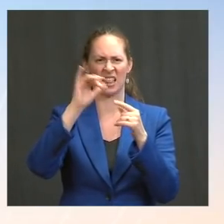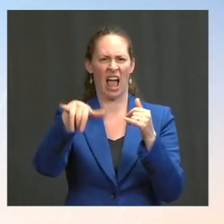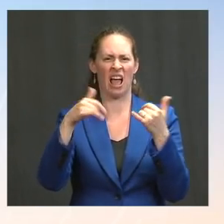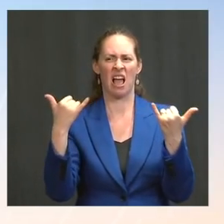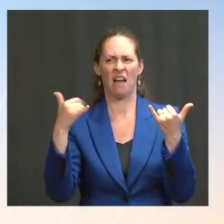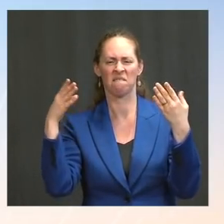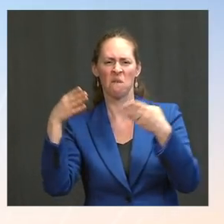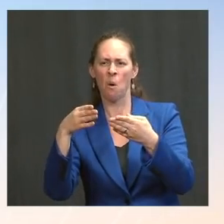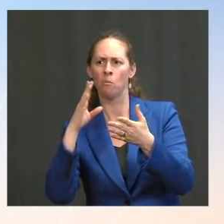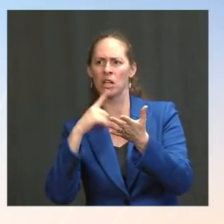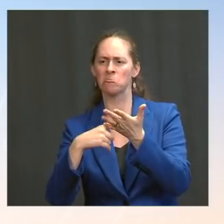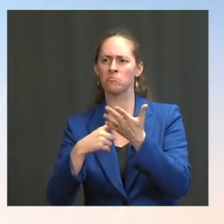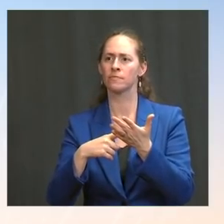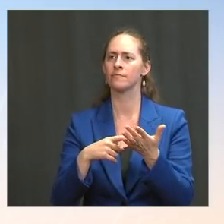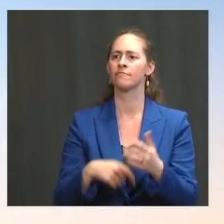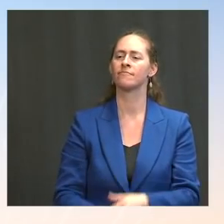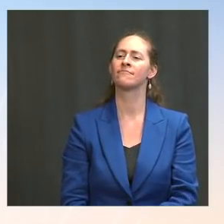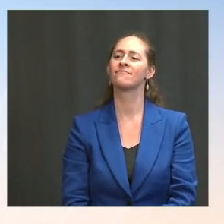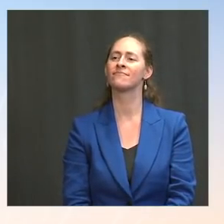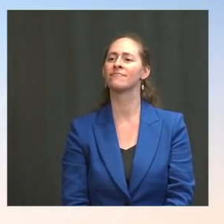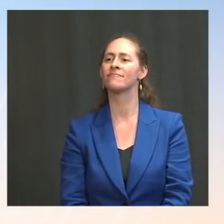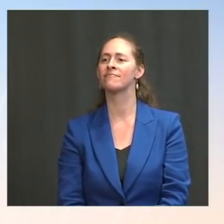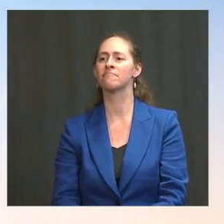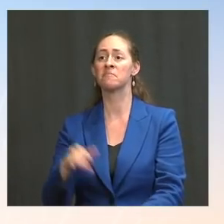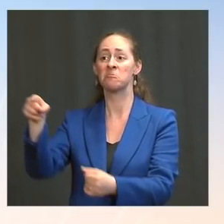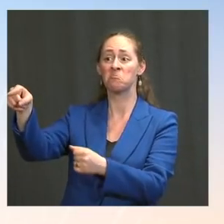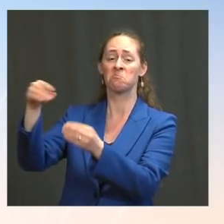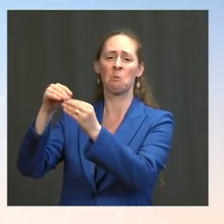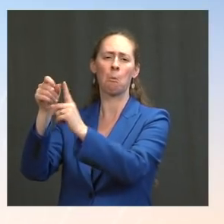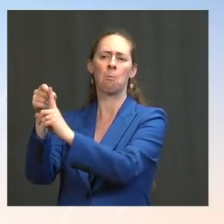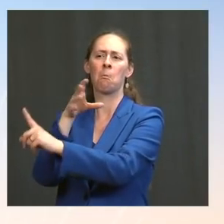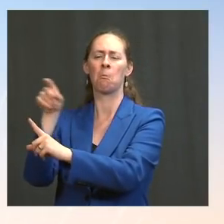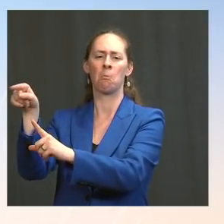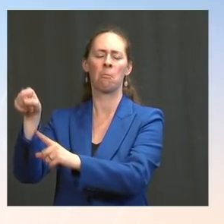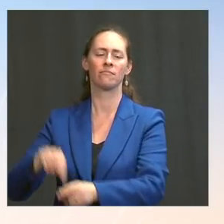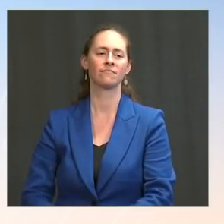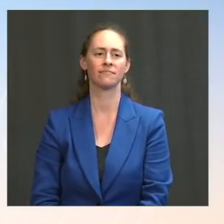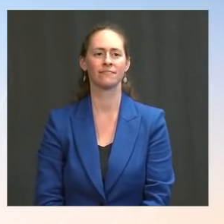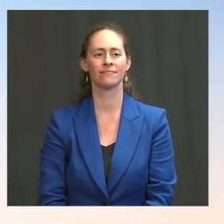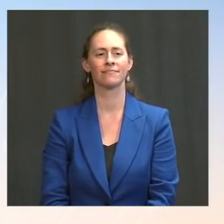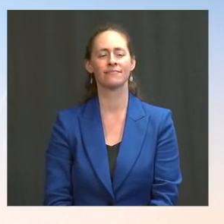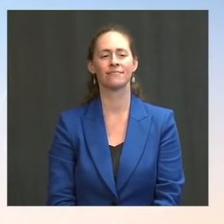on previewing the Secretary's trip. The Press: And then, the President is going to be speaking, later on today, to the National Education Association.